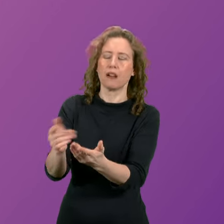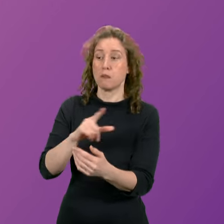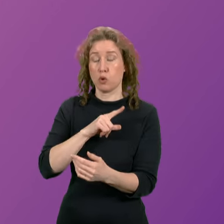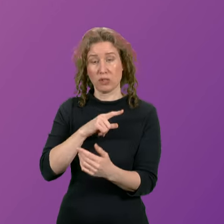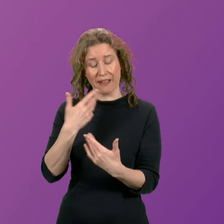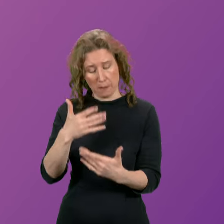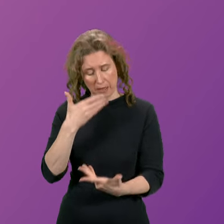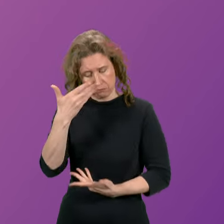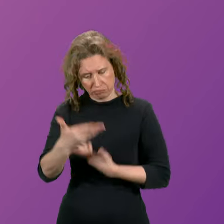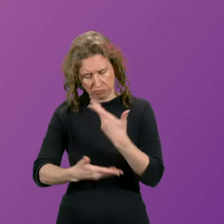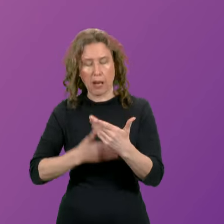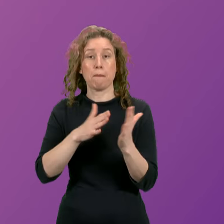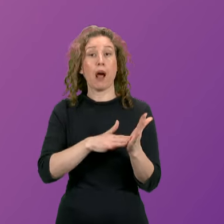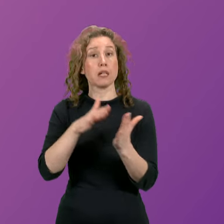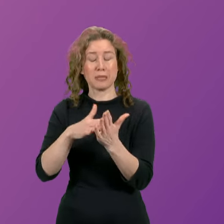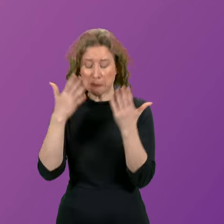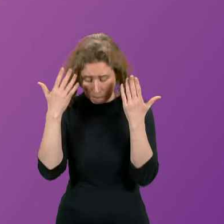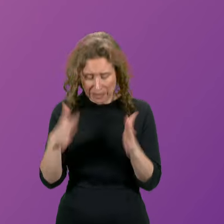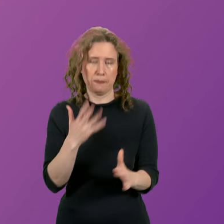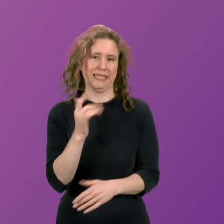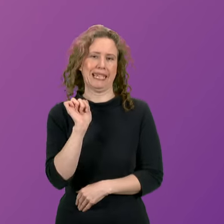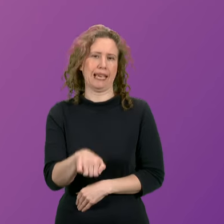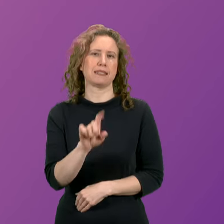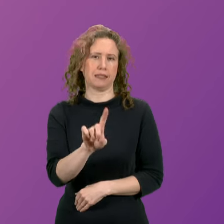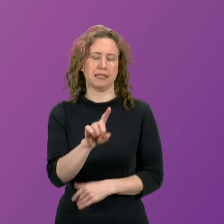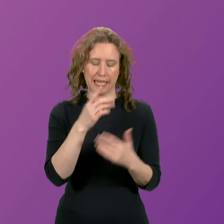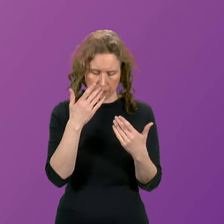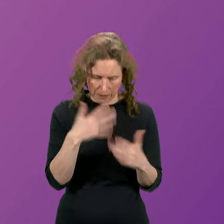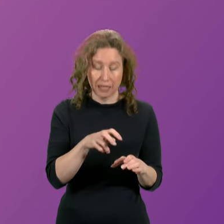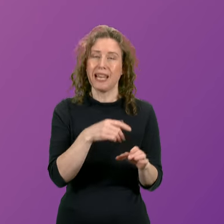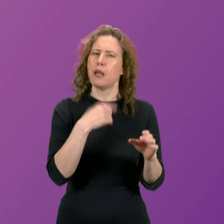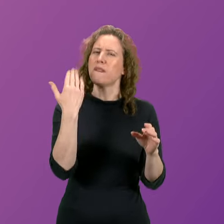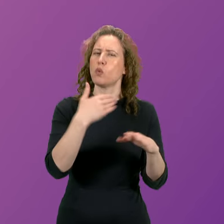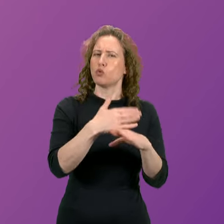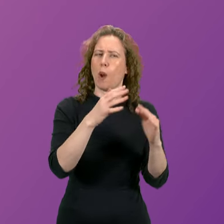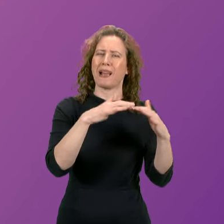out that Michael Matheson made mistakes, that he has resigned from the Cabinet and that he